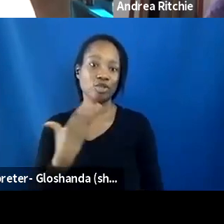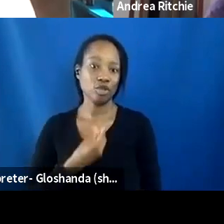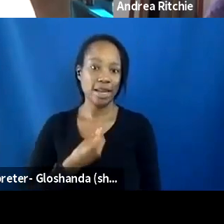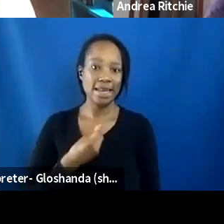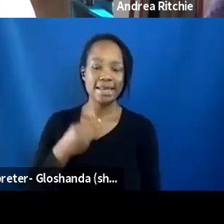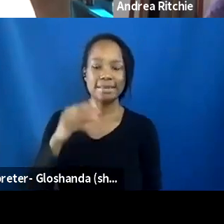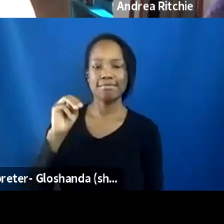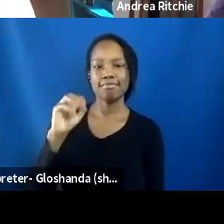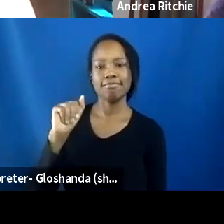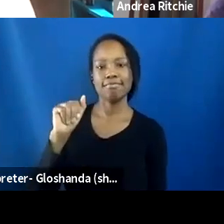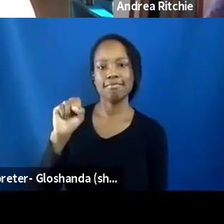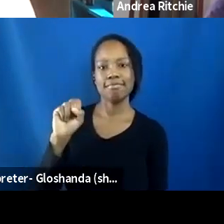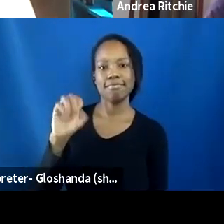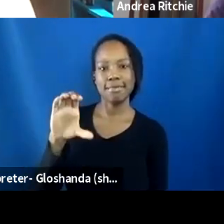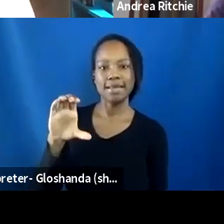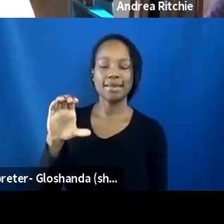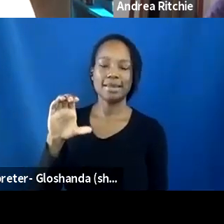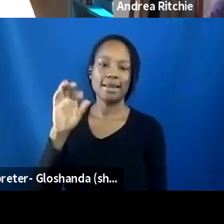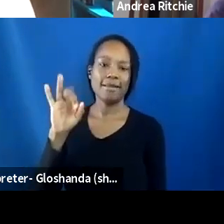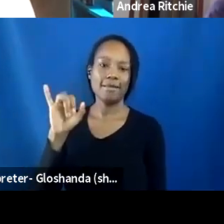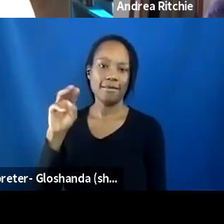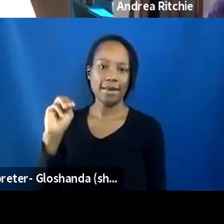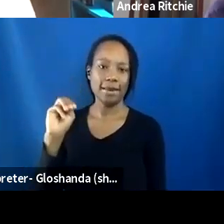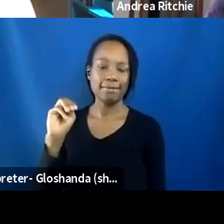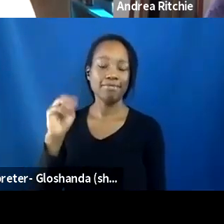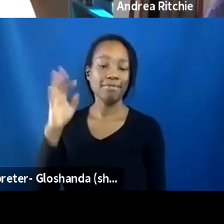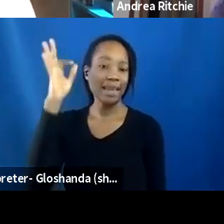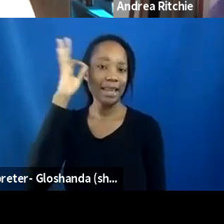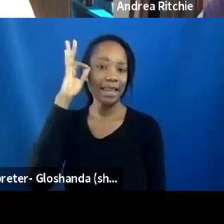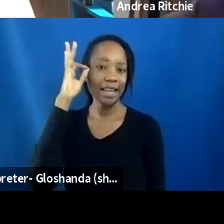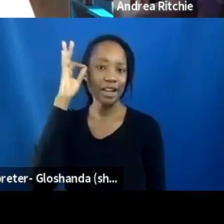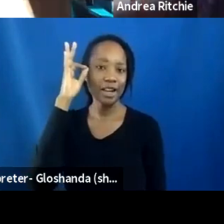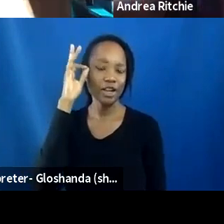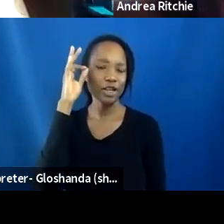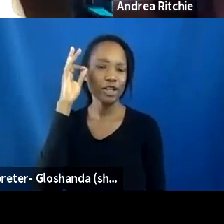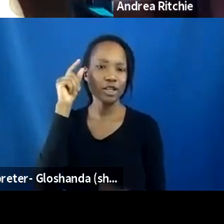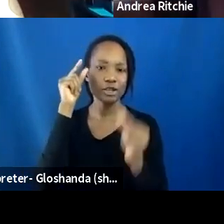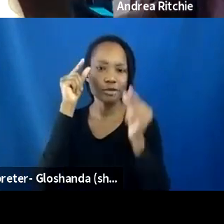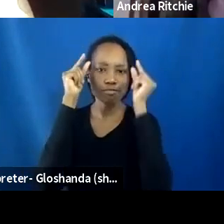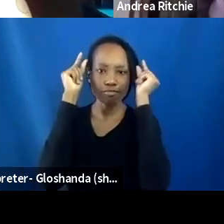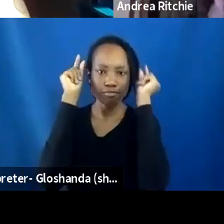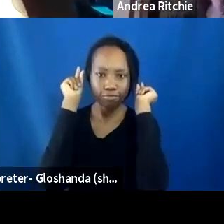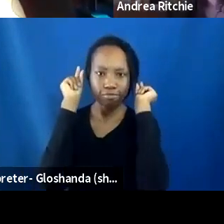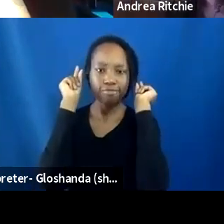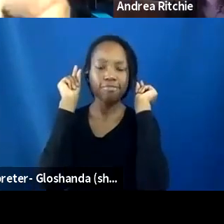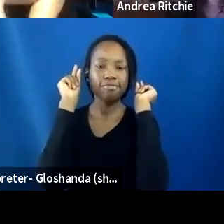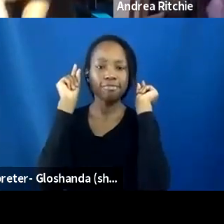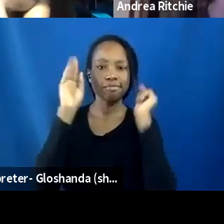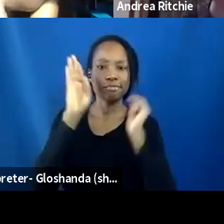with short brown hair. And I'm wearing a black and gray sweater